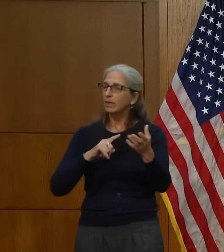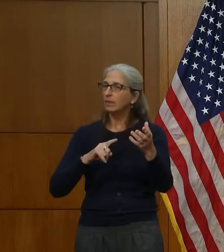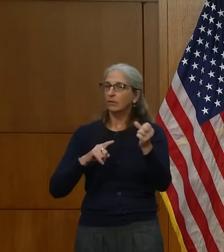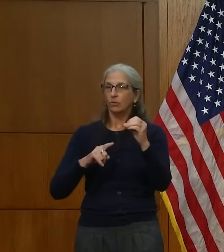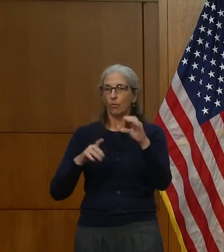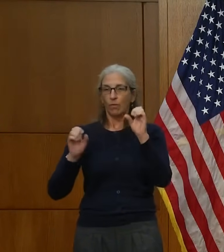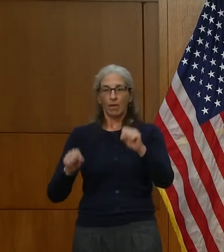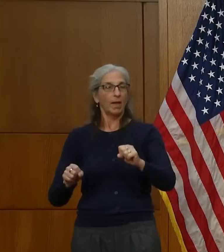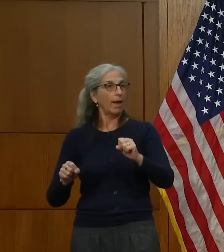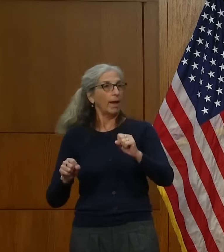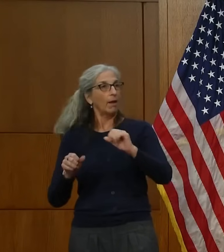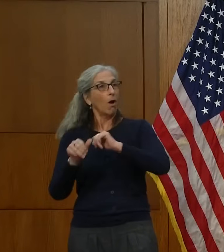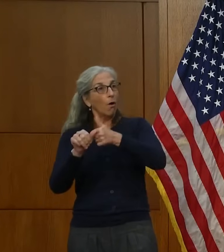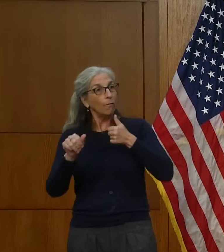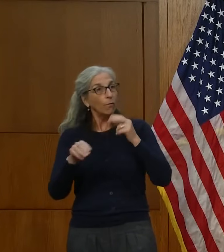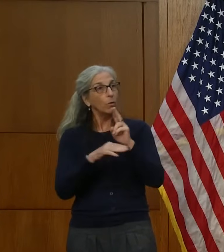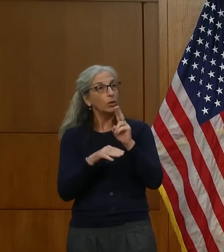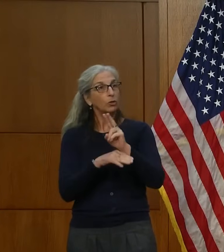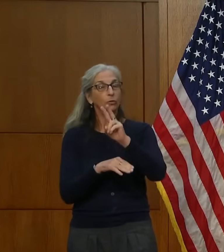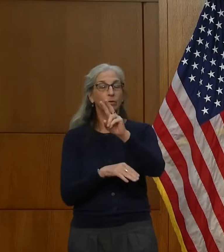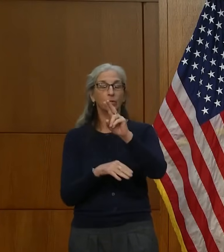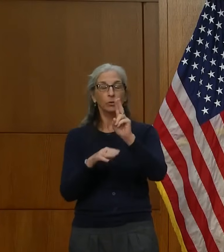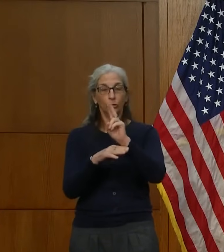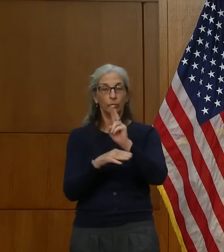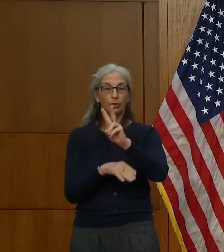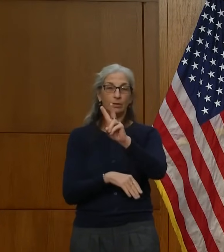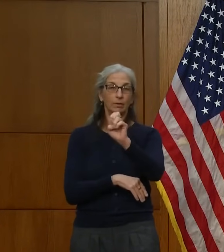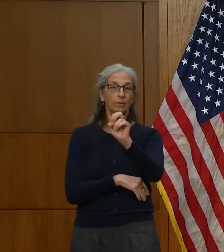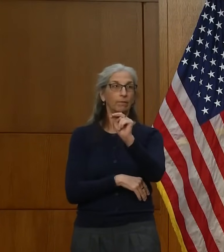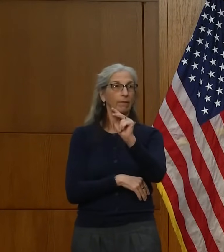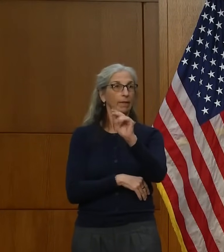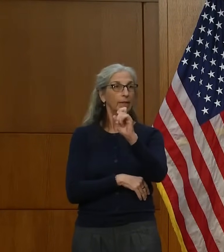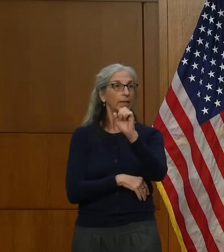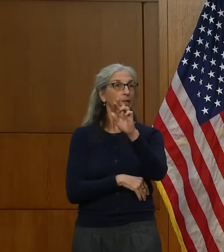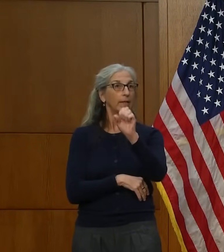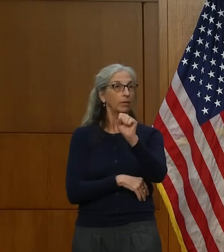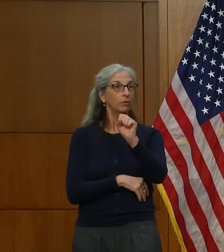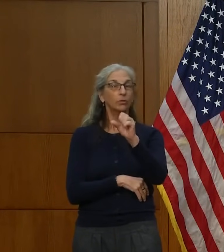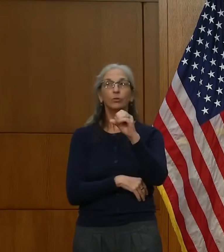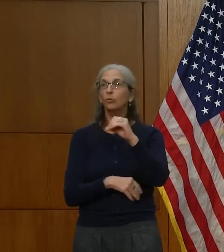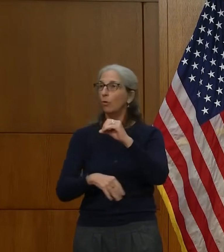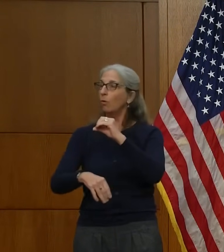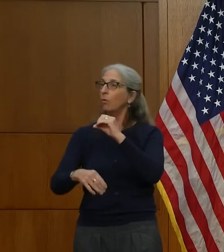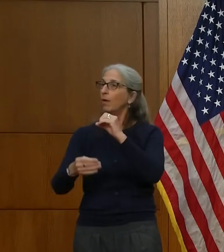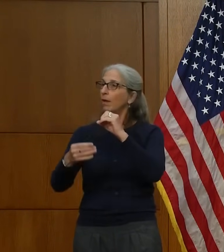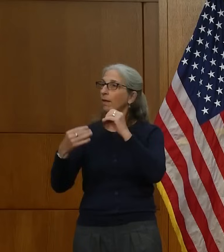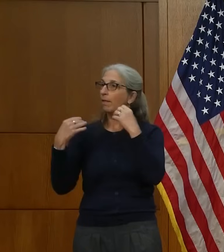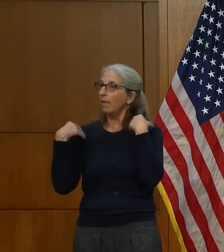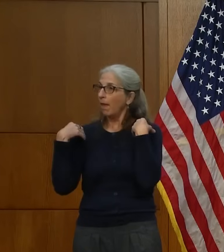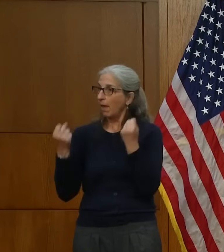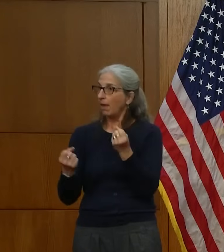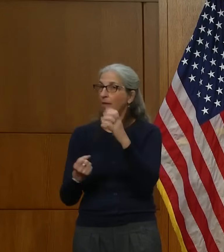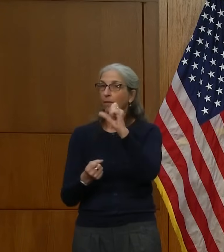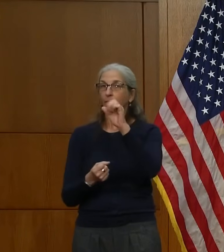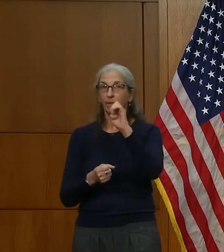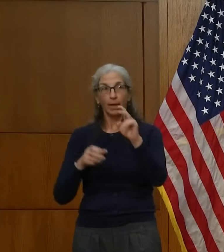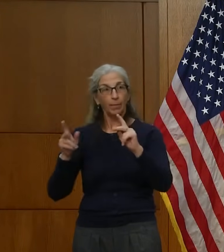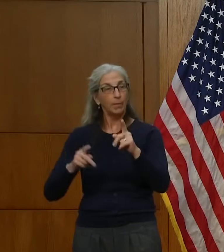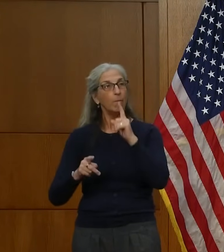USE OF STEROIDS, AND SO THEY'RE ABLE TO KEEP INDIVIDUALS OFF OF VENTILATORS MUCH BETTER THAN